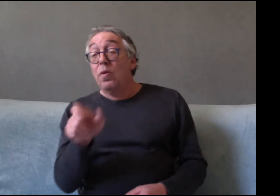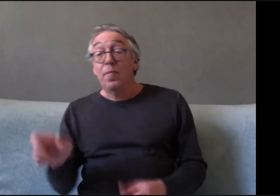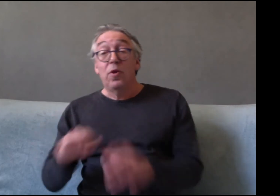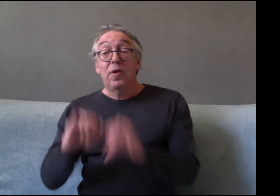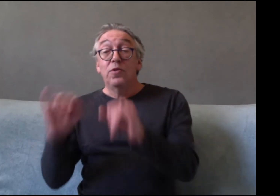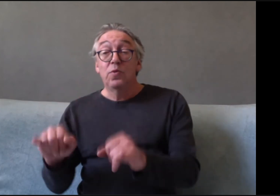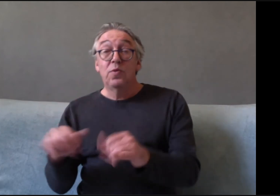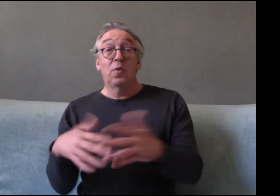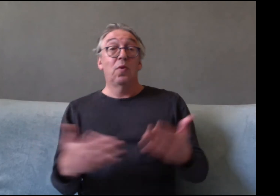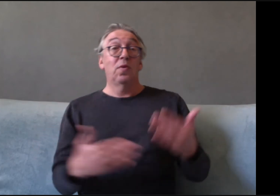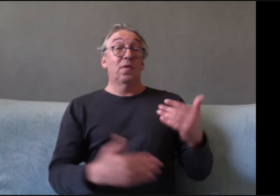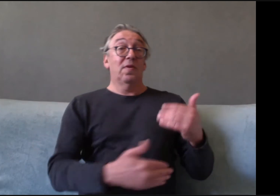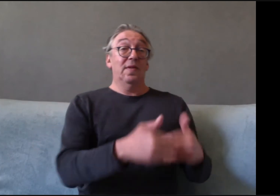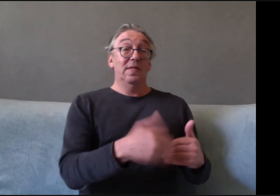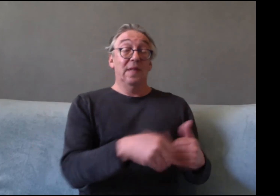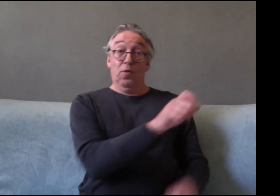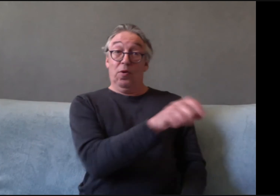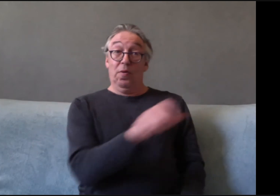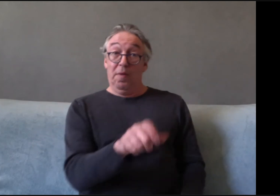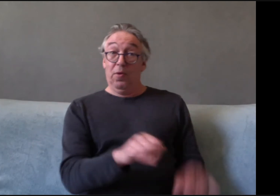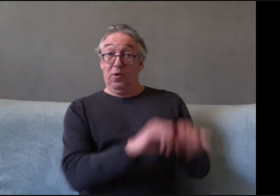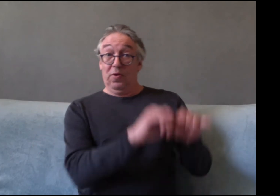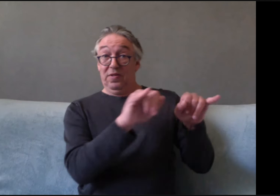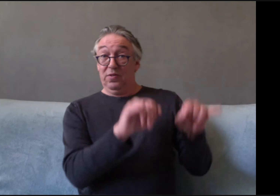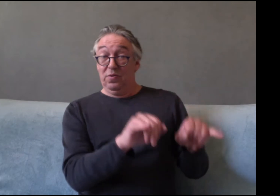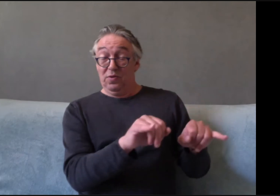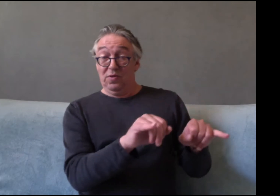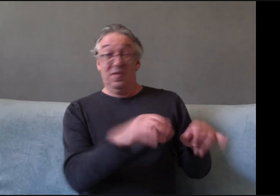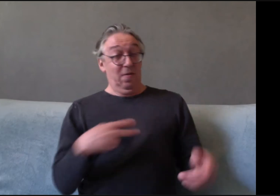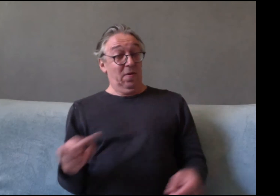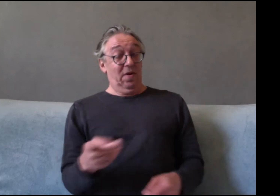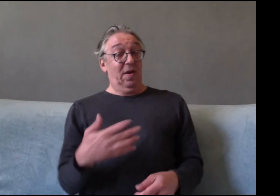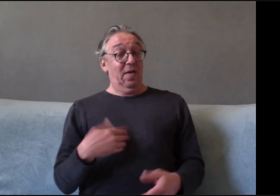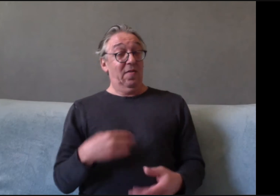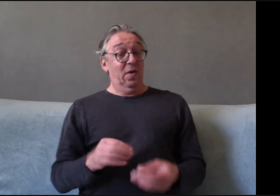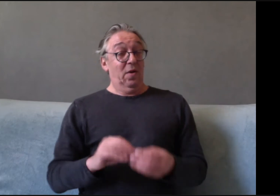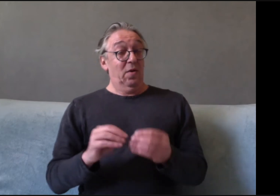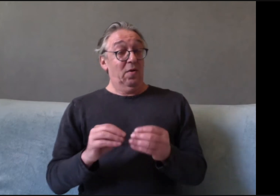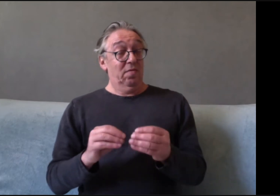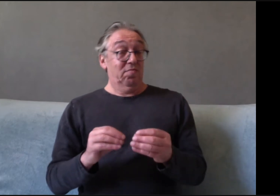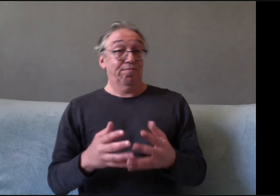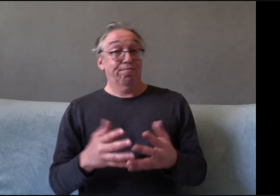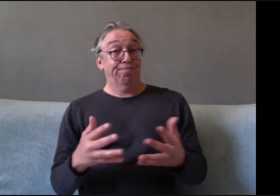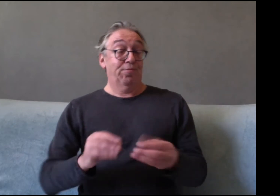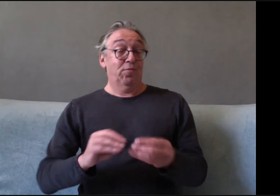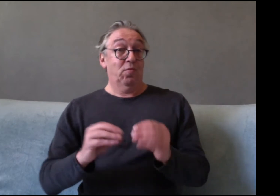At the same time it has stressed the necessity to make more control